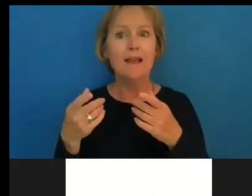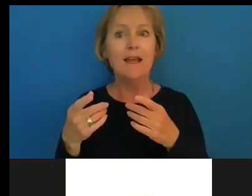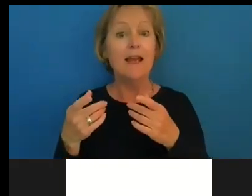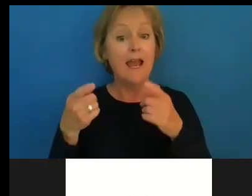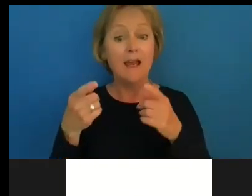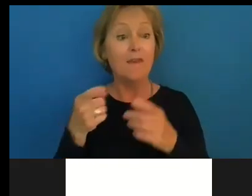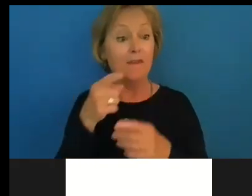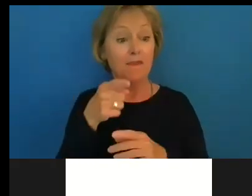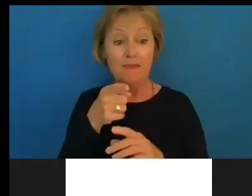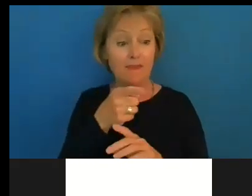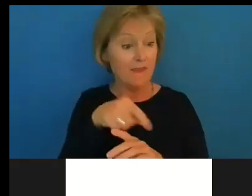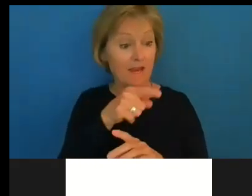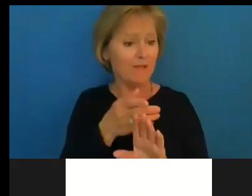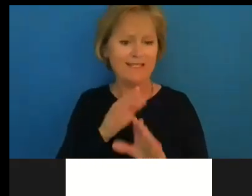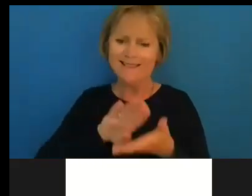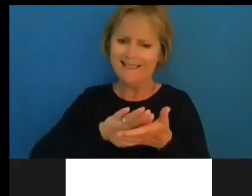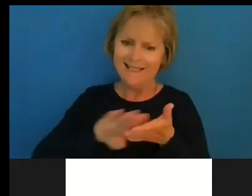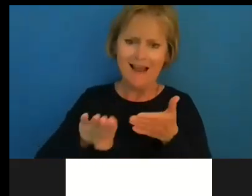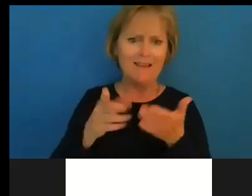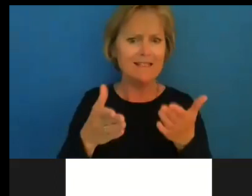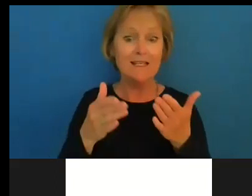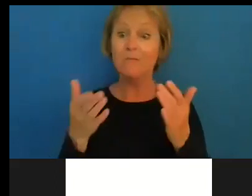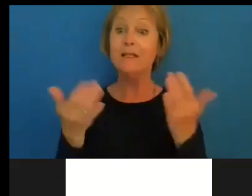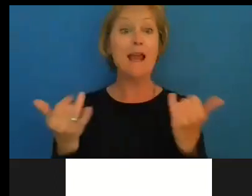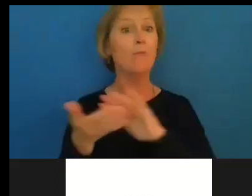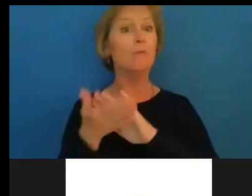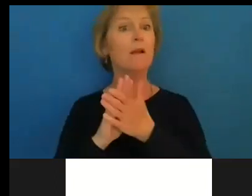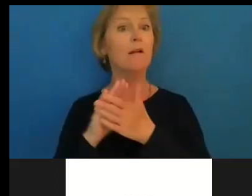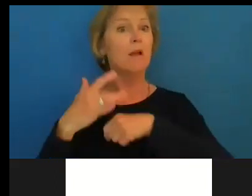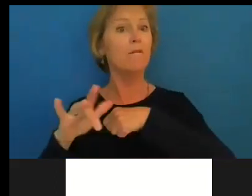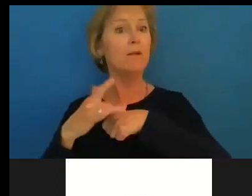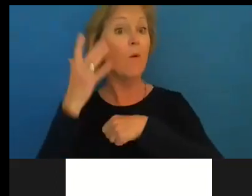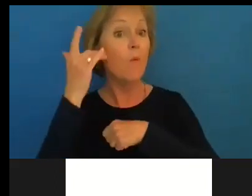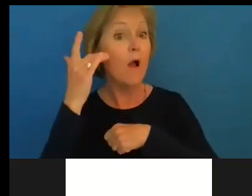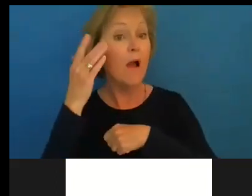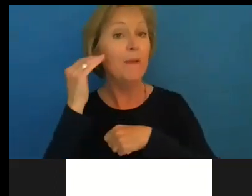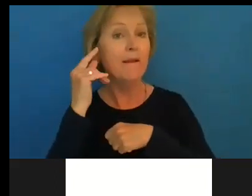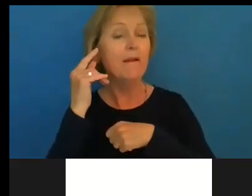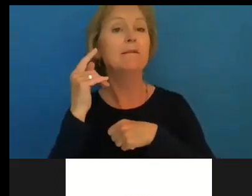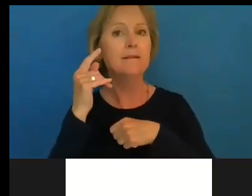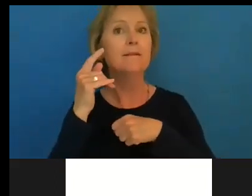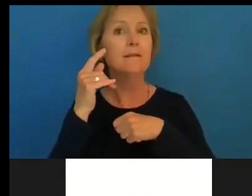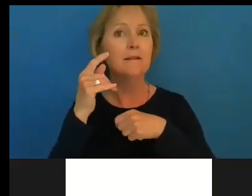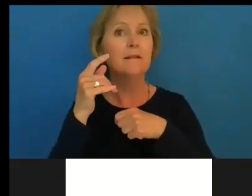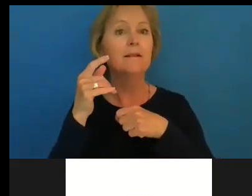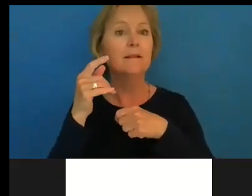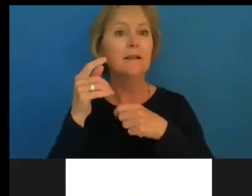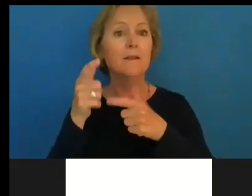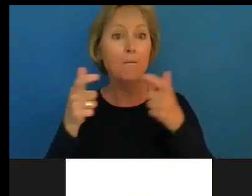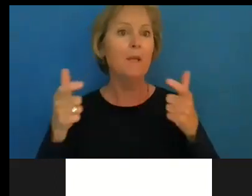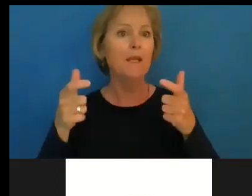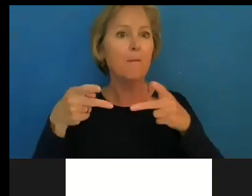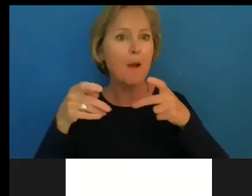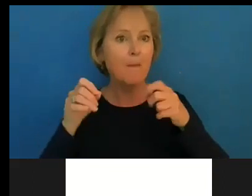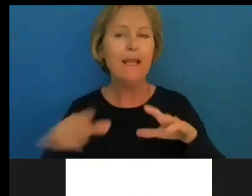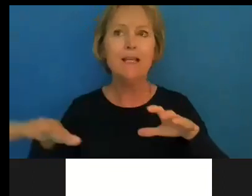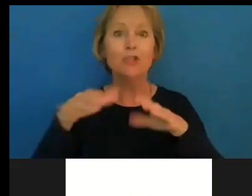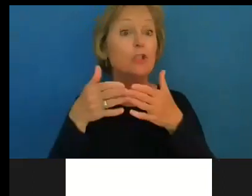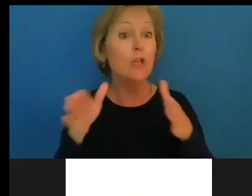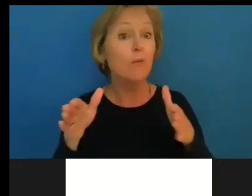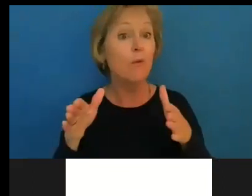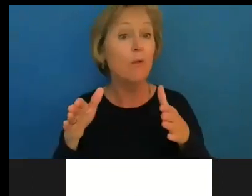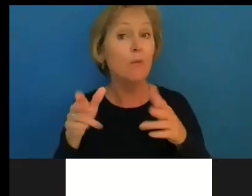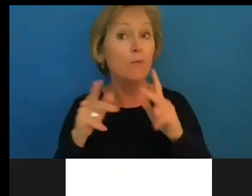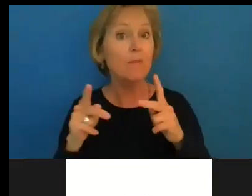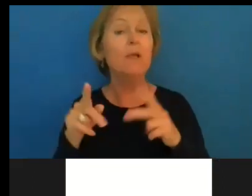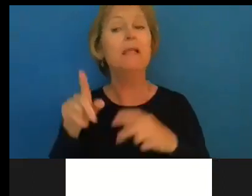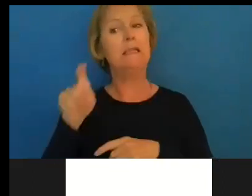are now available because the mass population needs them.